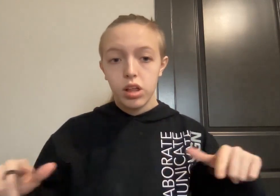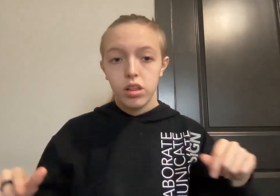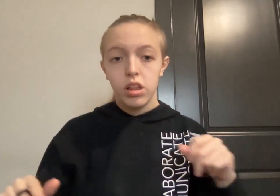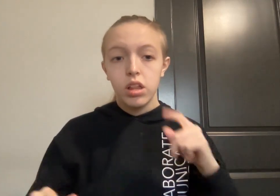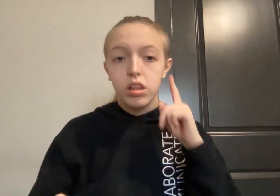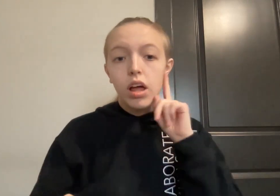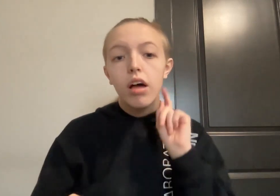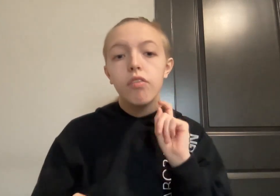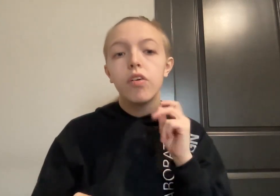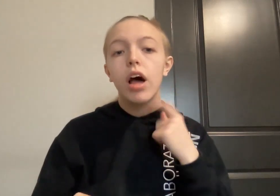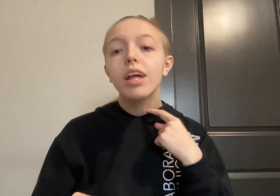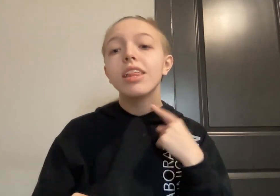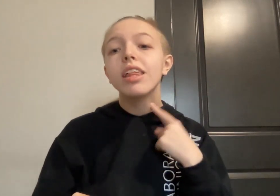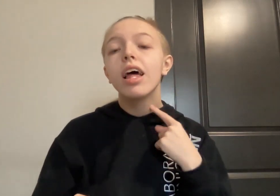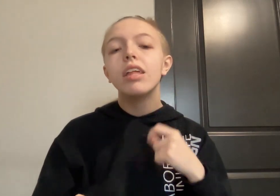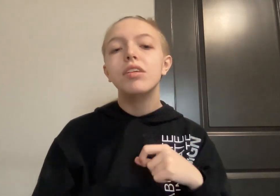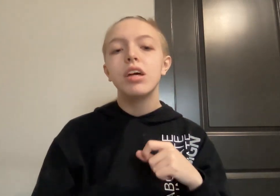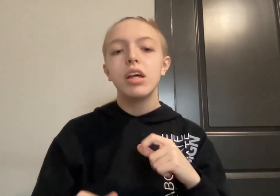the deaf accent